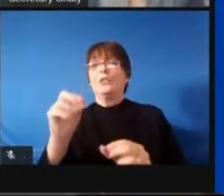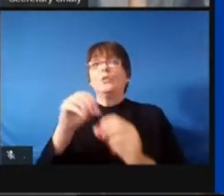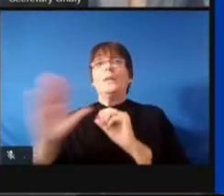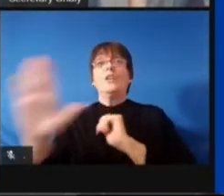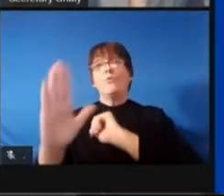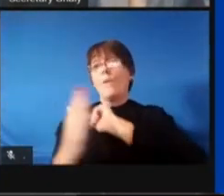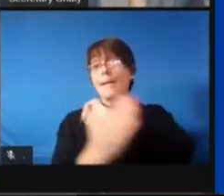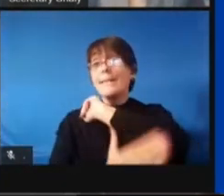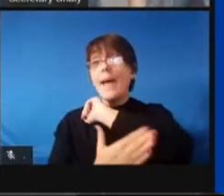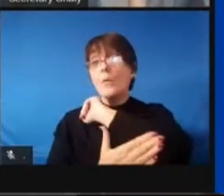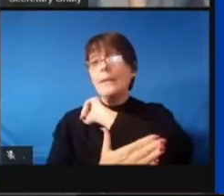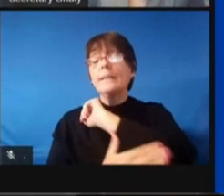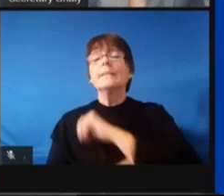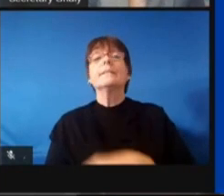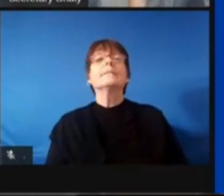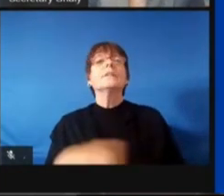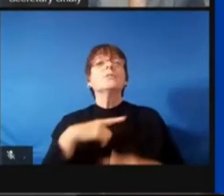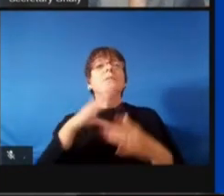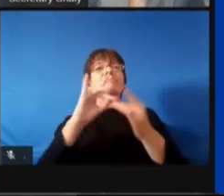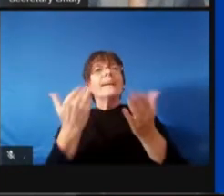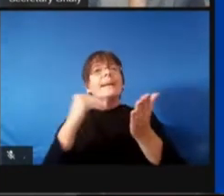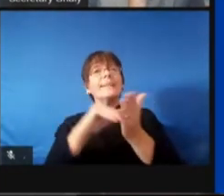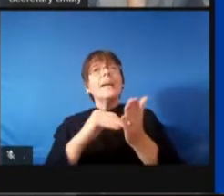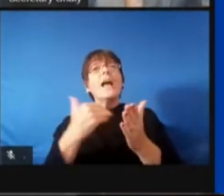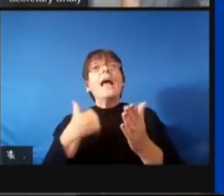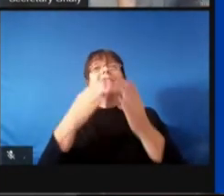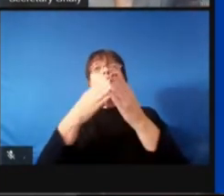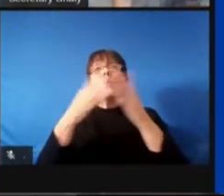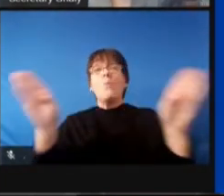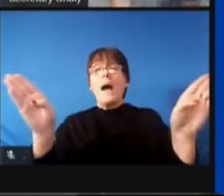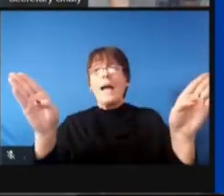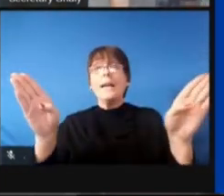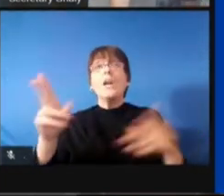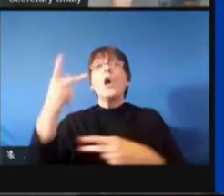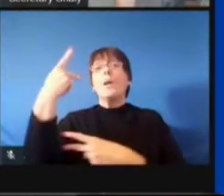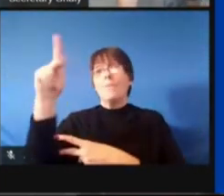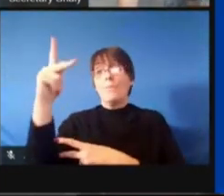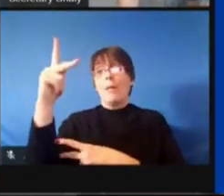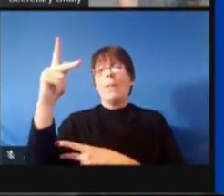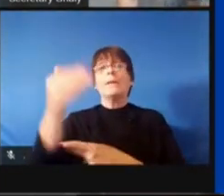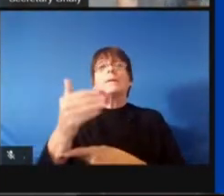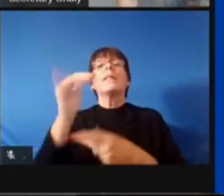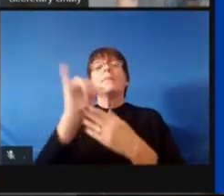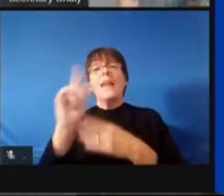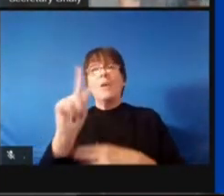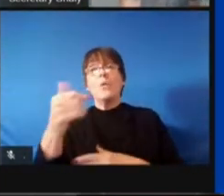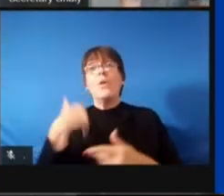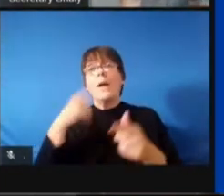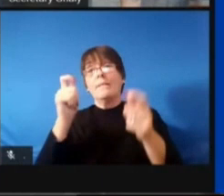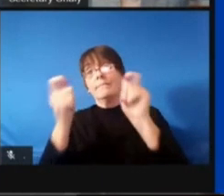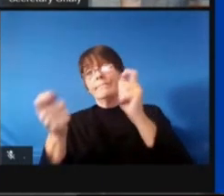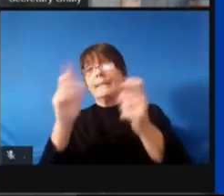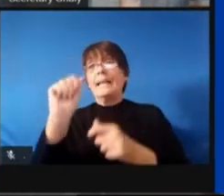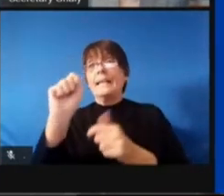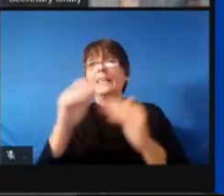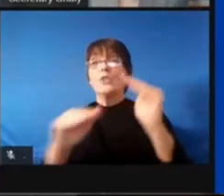AS YOU ARE ALSO LIKELY FAMILIAR WITH, YOUR COUNTY DETERMINES WHAT OPERATIONS YOU WILL DO IN YOUR COUNTY.